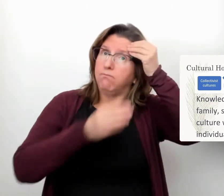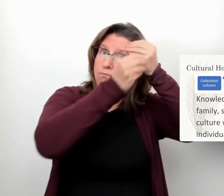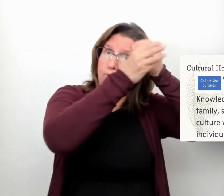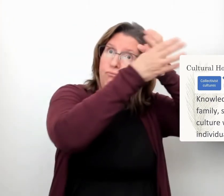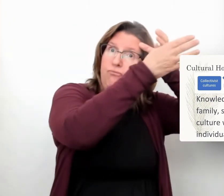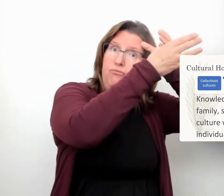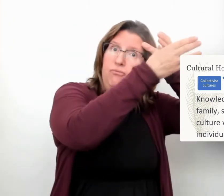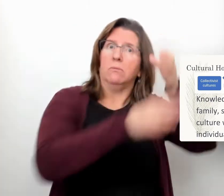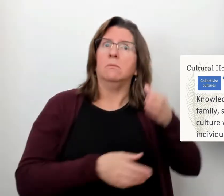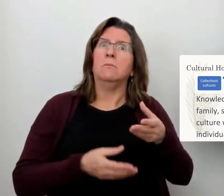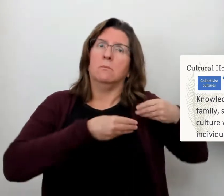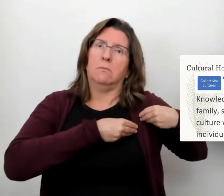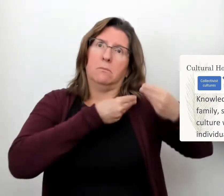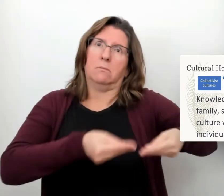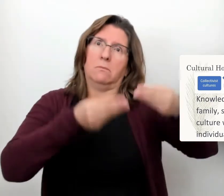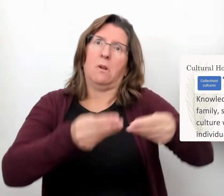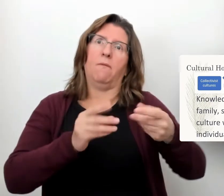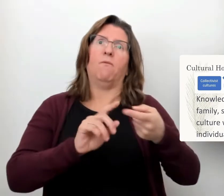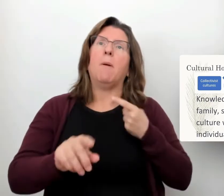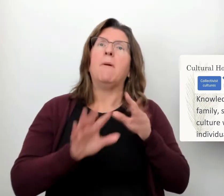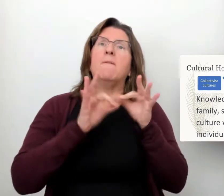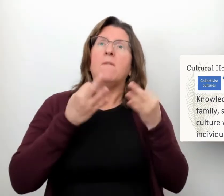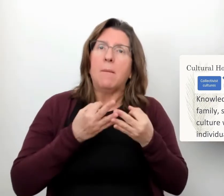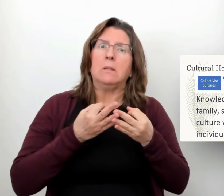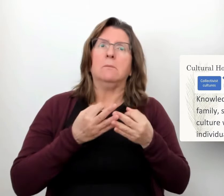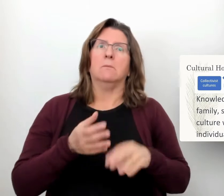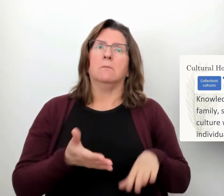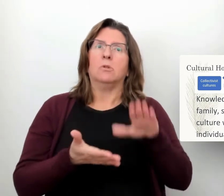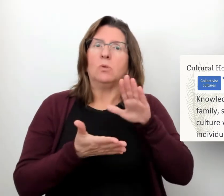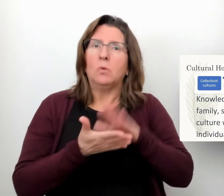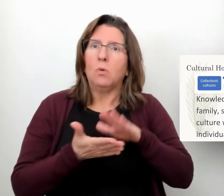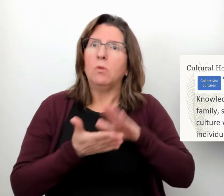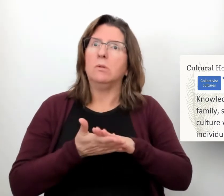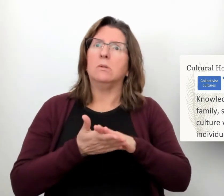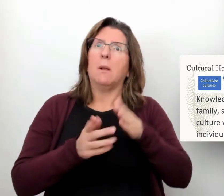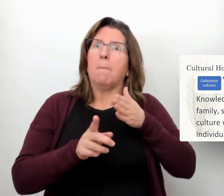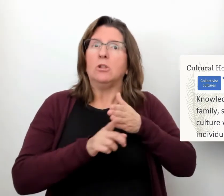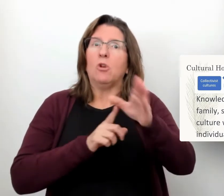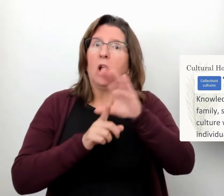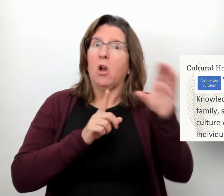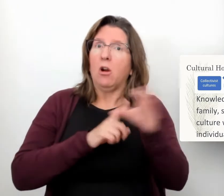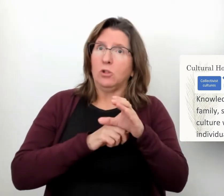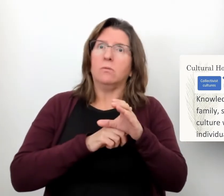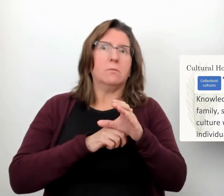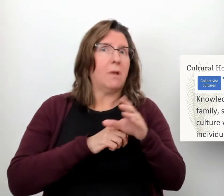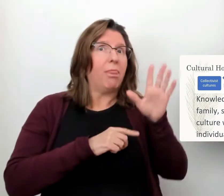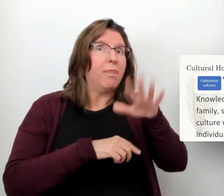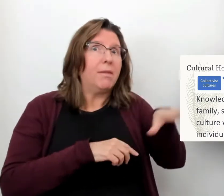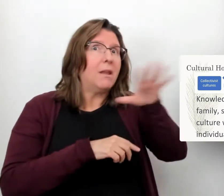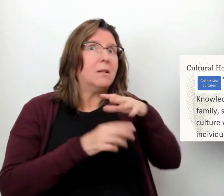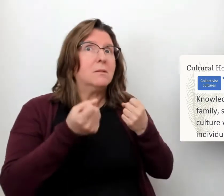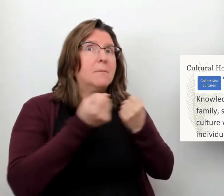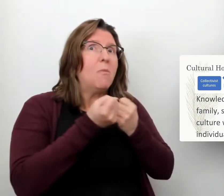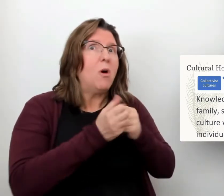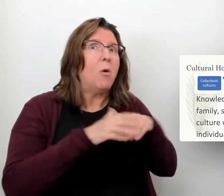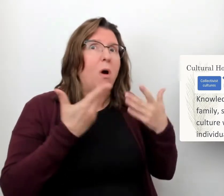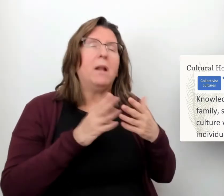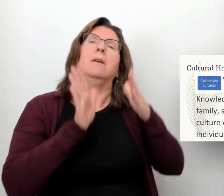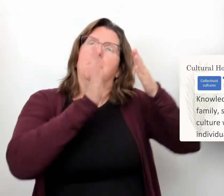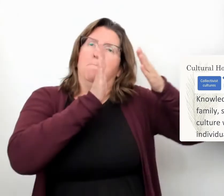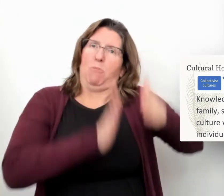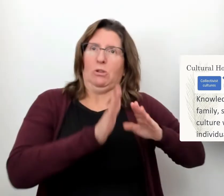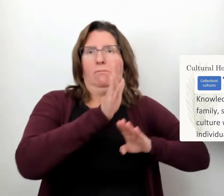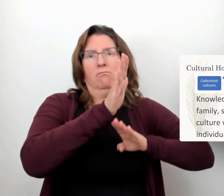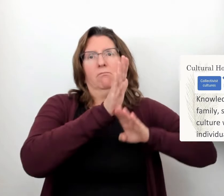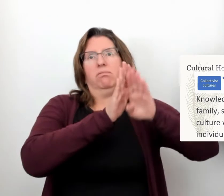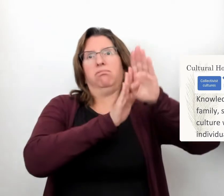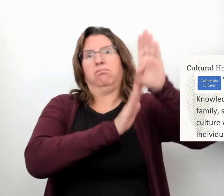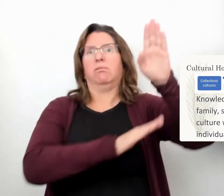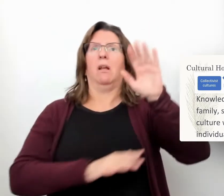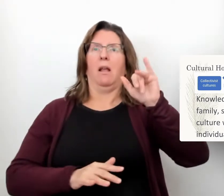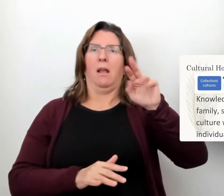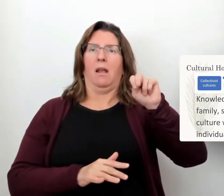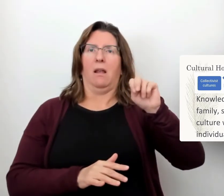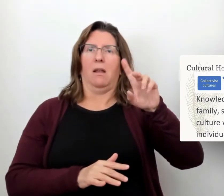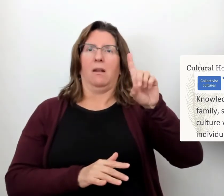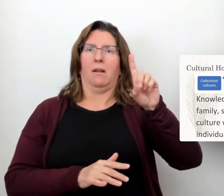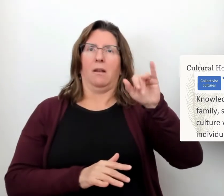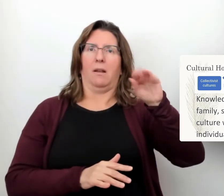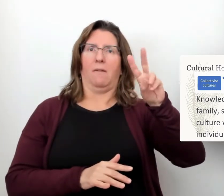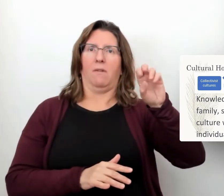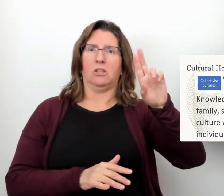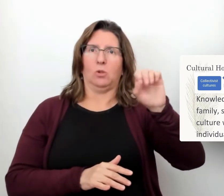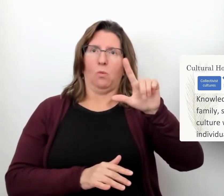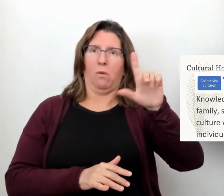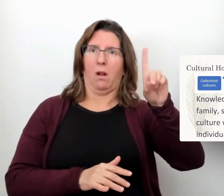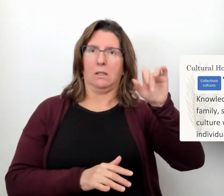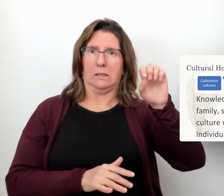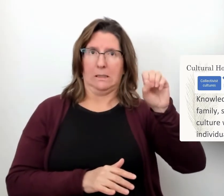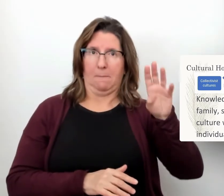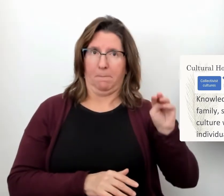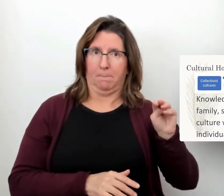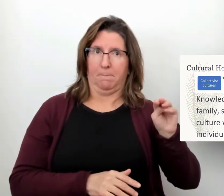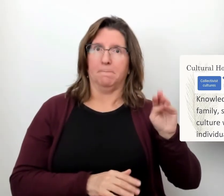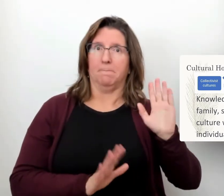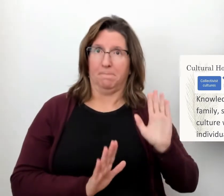Knowledge is handed down to them by family, schools, and the majority culture - - which likely embraces individualism.